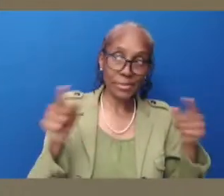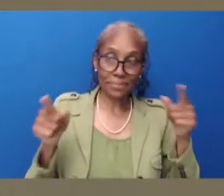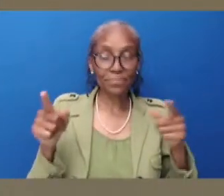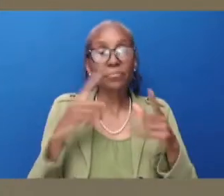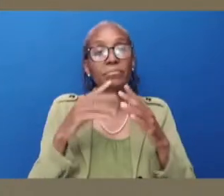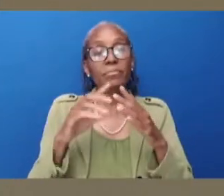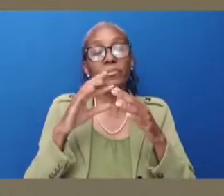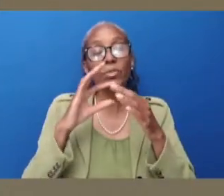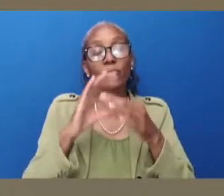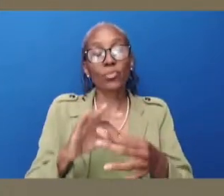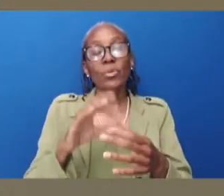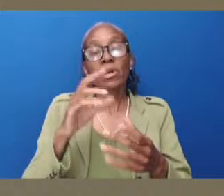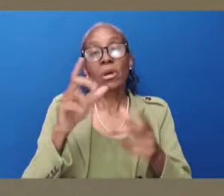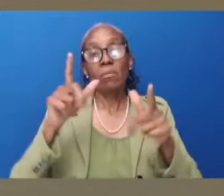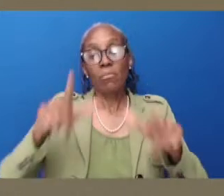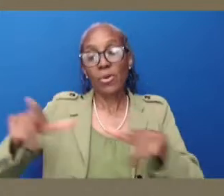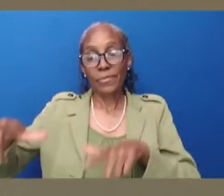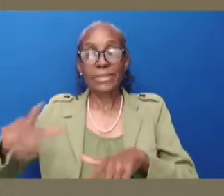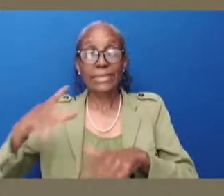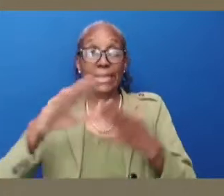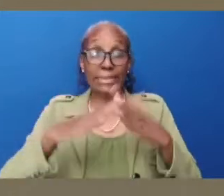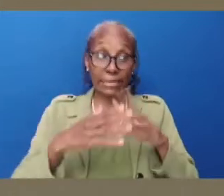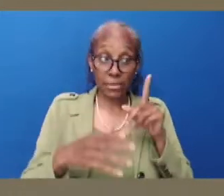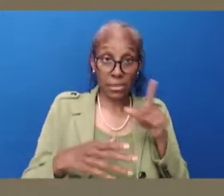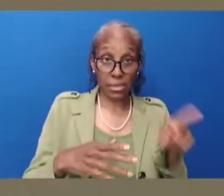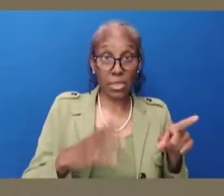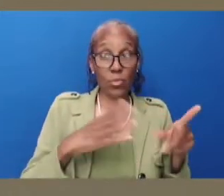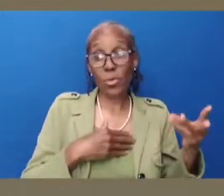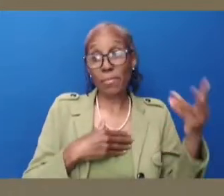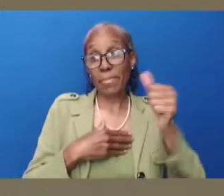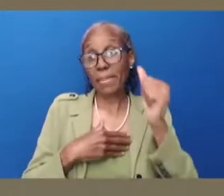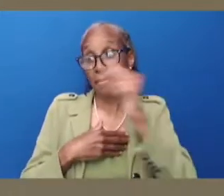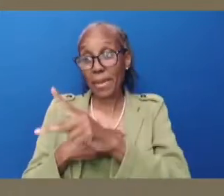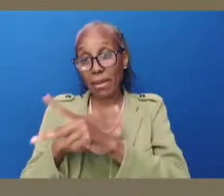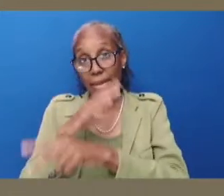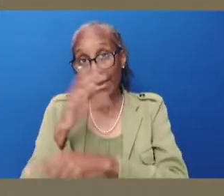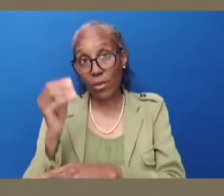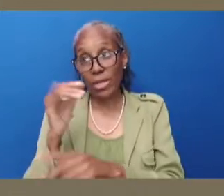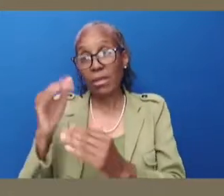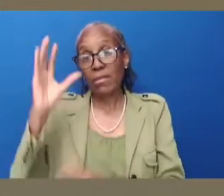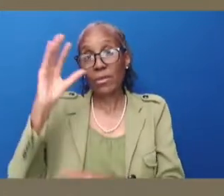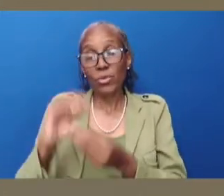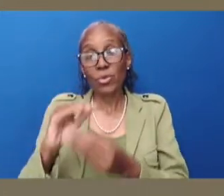AGREEMENT BETWEEN THE COUNTY AND